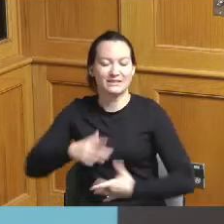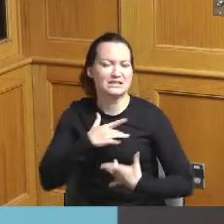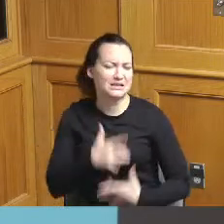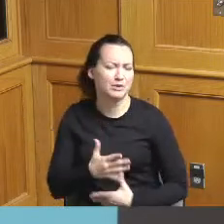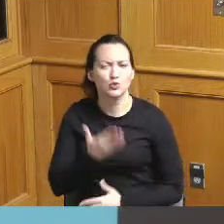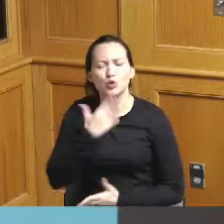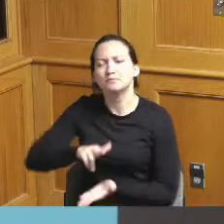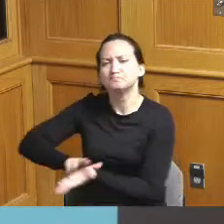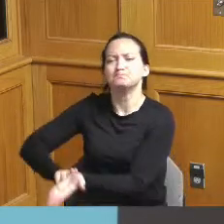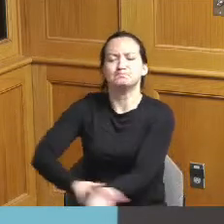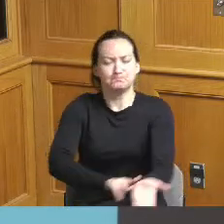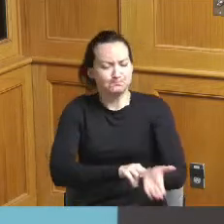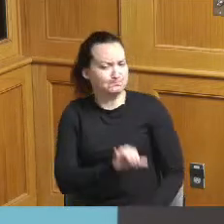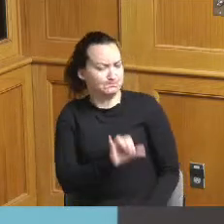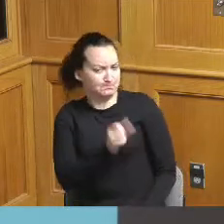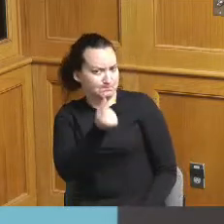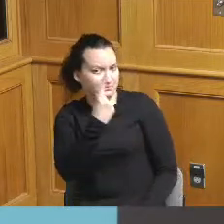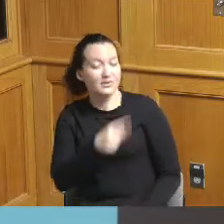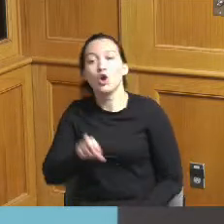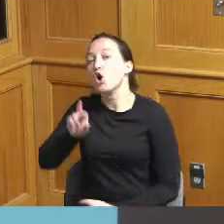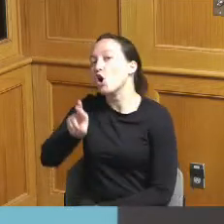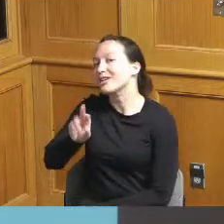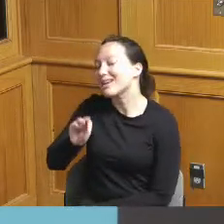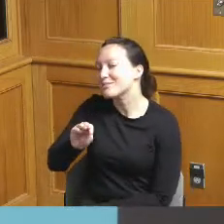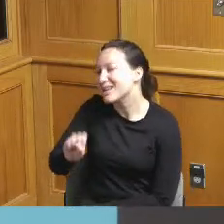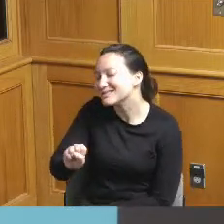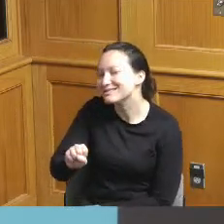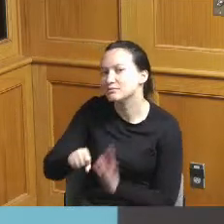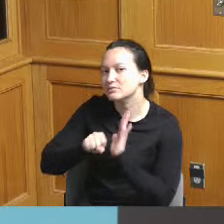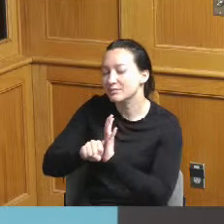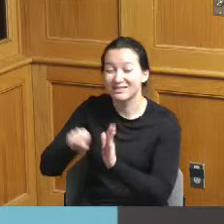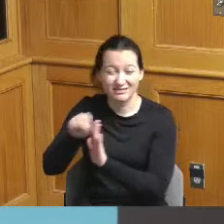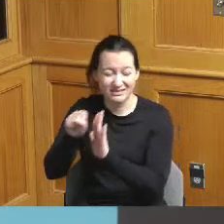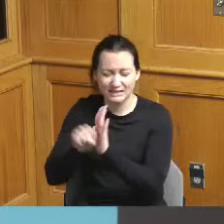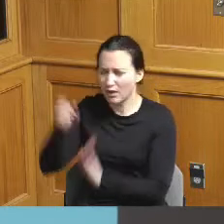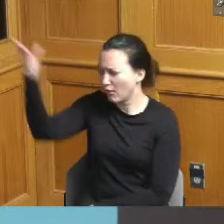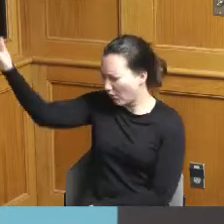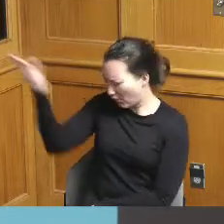good indication from the RMS samples and from the state about what that looks like and we